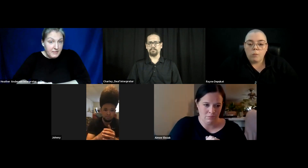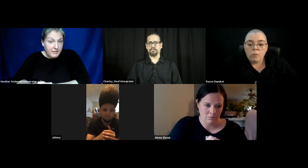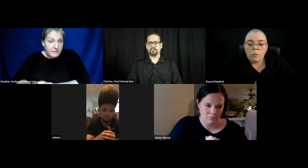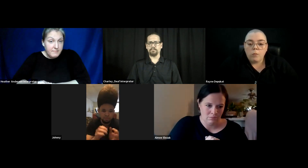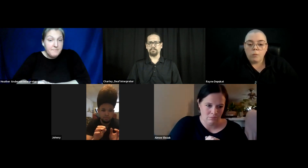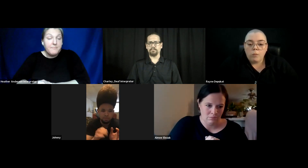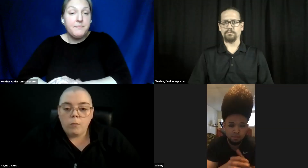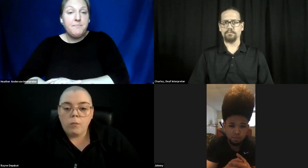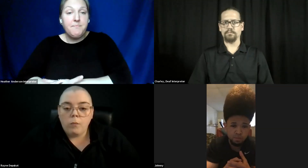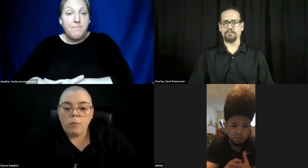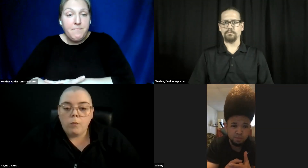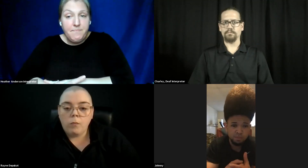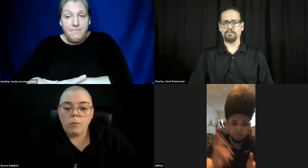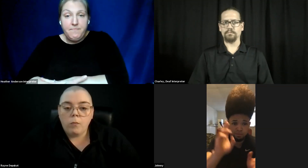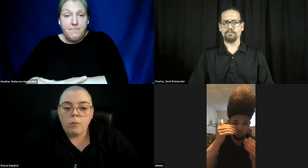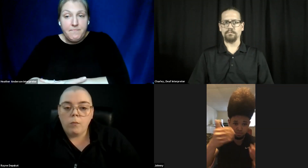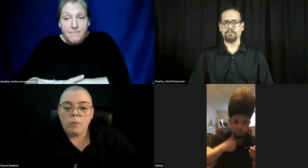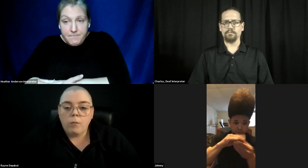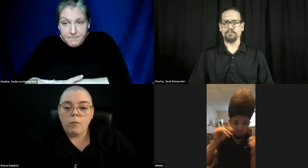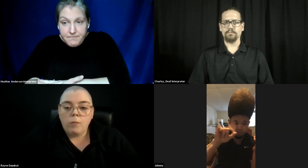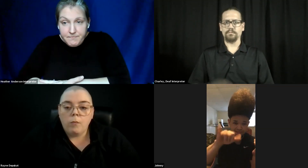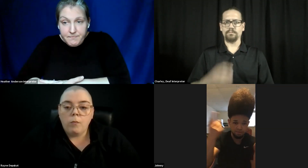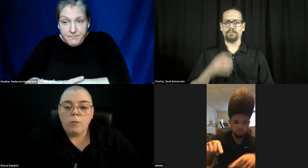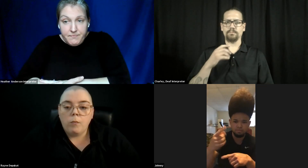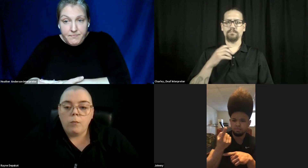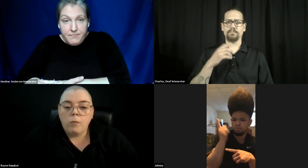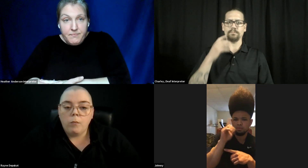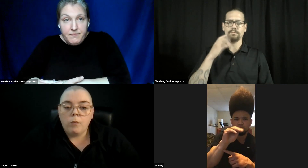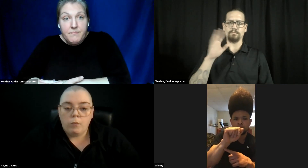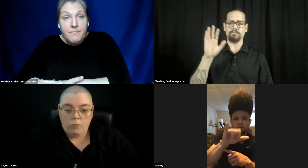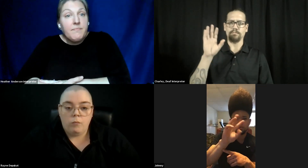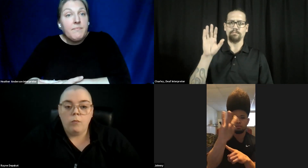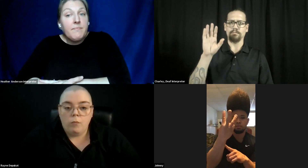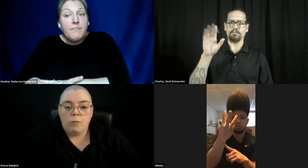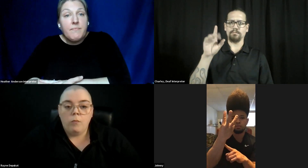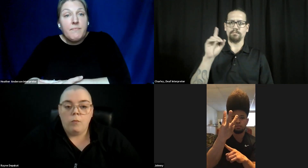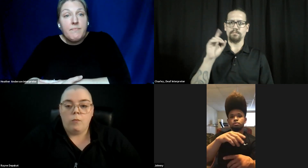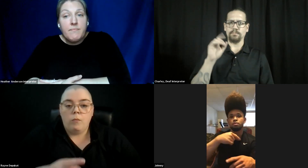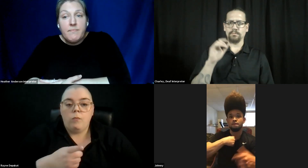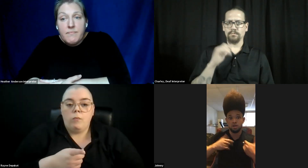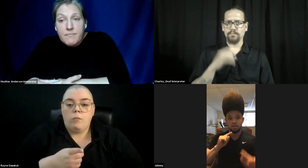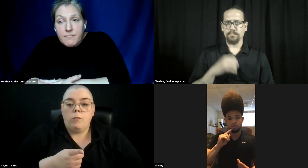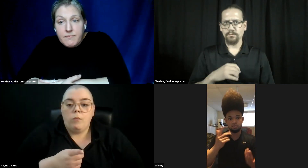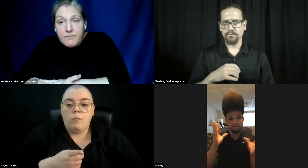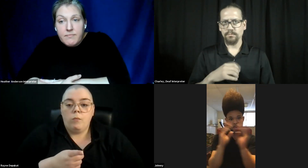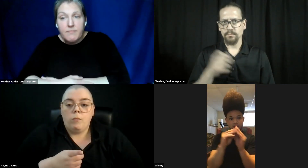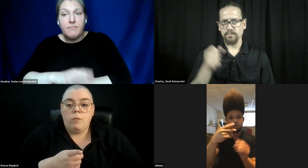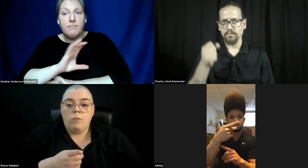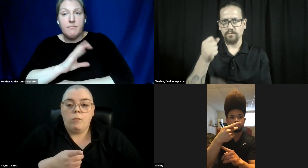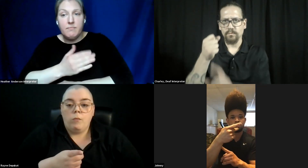my career.